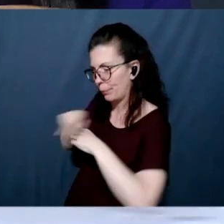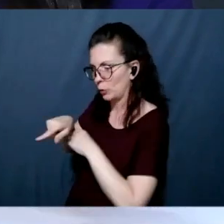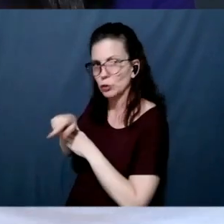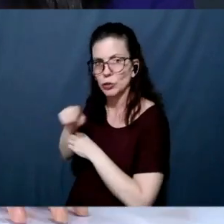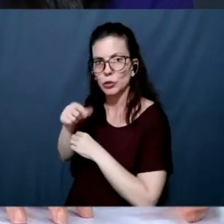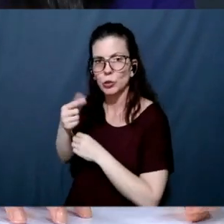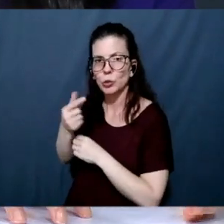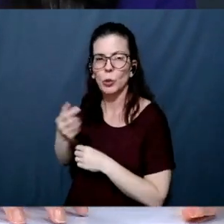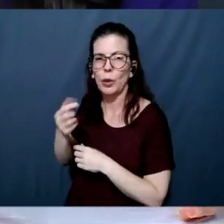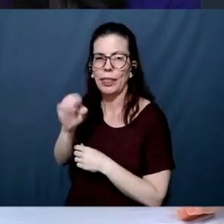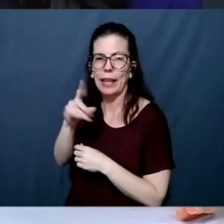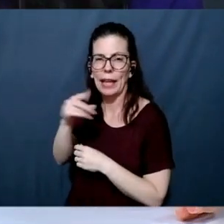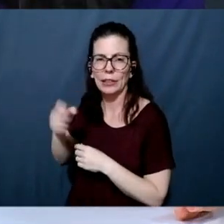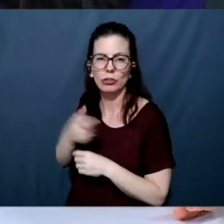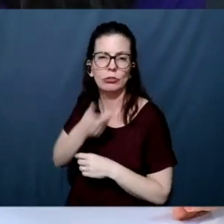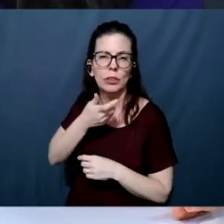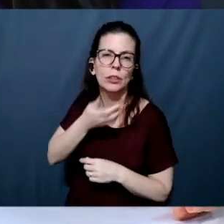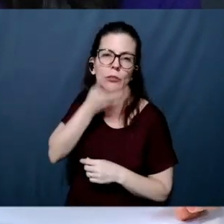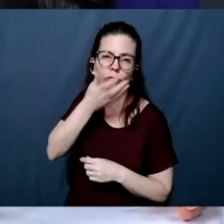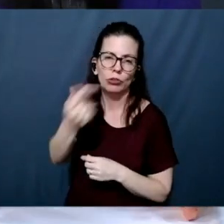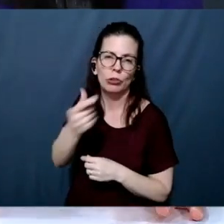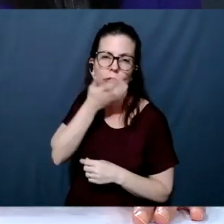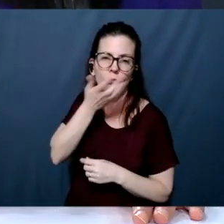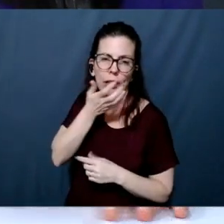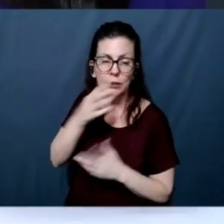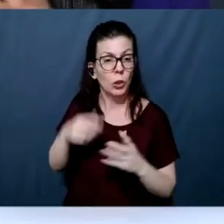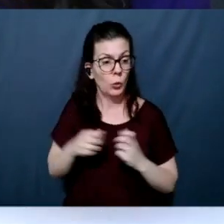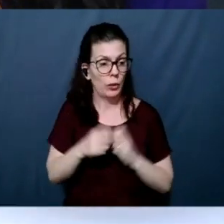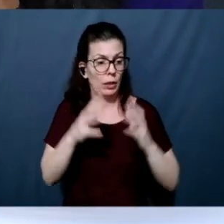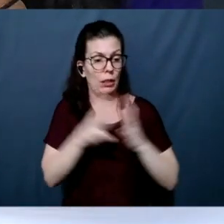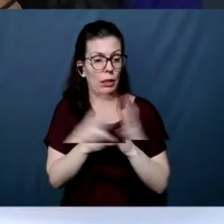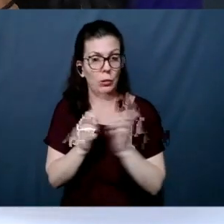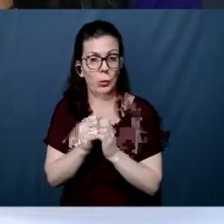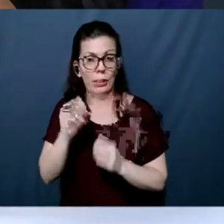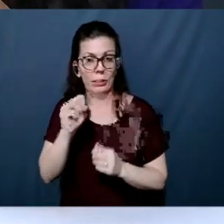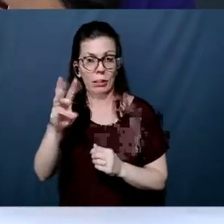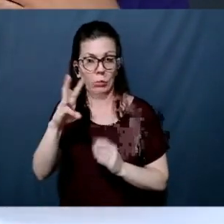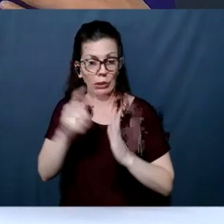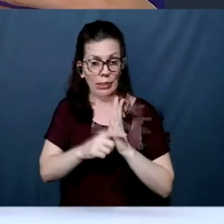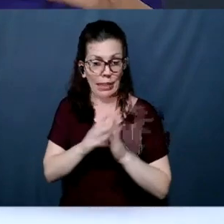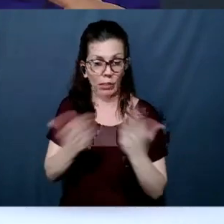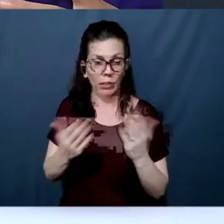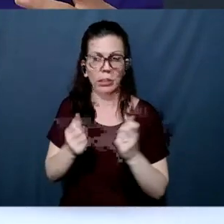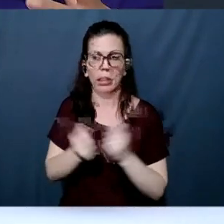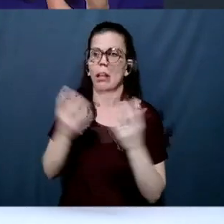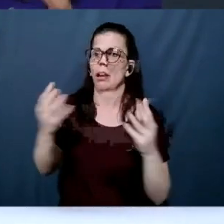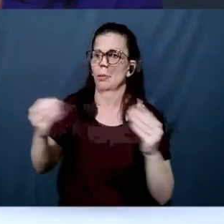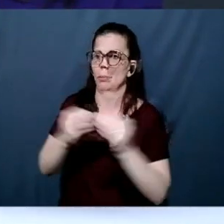So what we've launched with the software catalog is a bunch of new components that solved some of the common patterns out there.